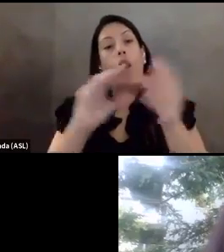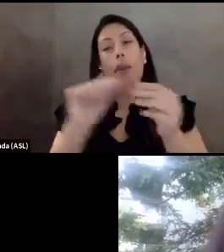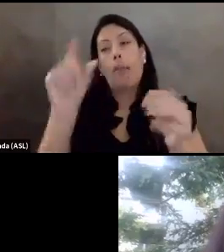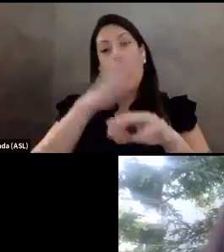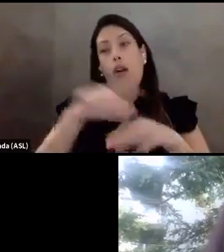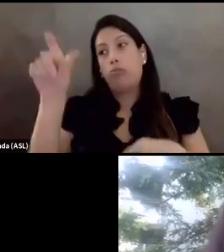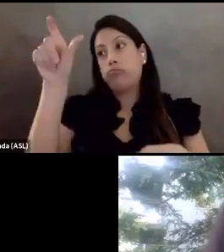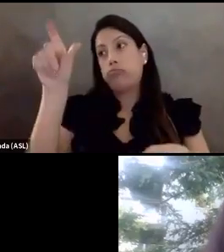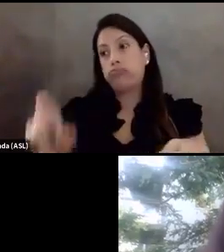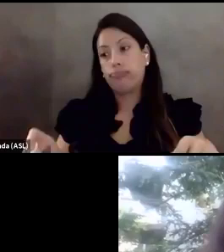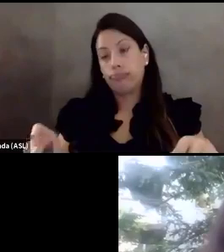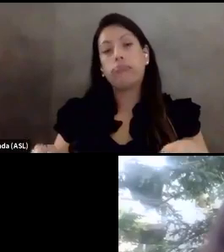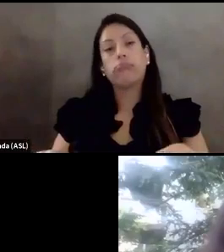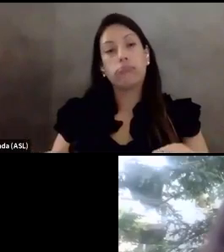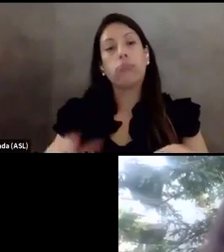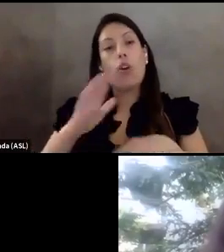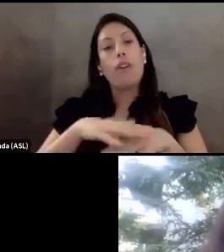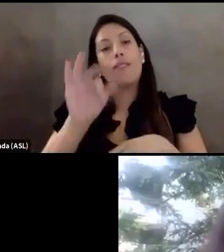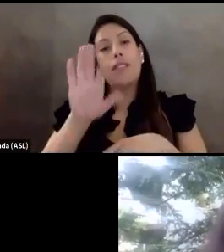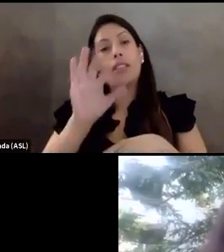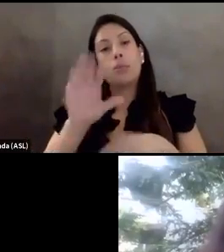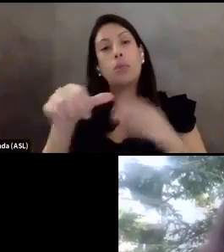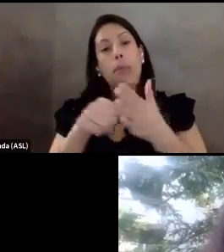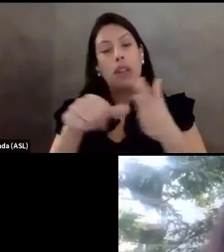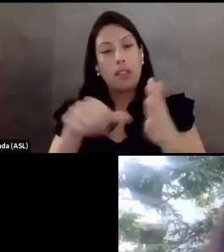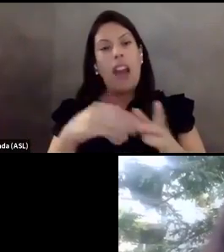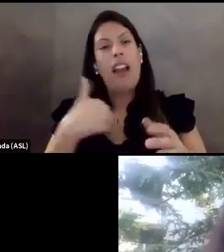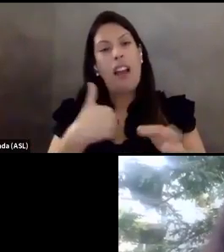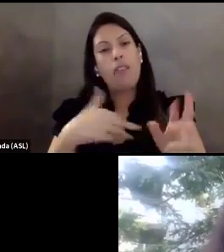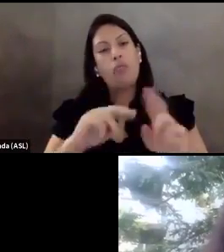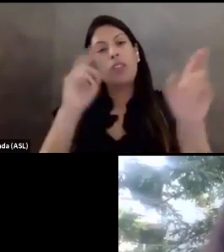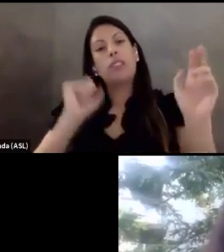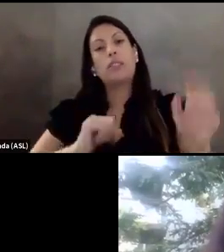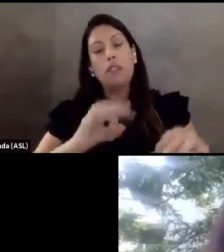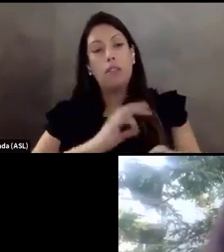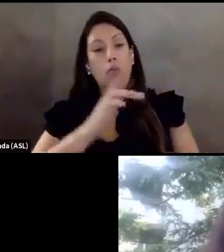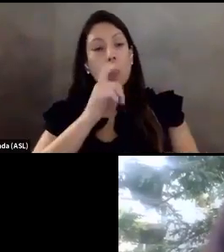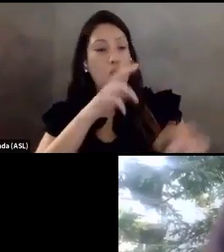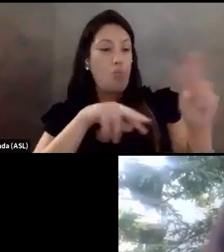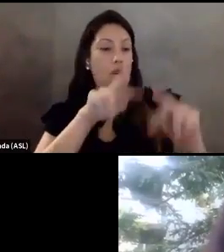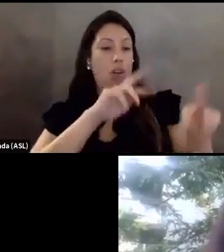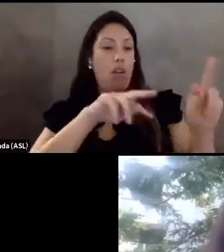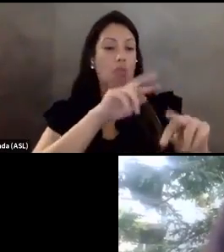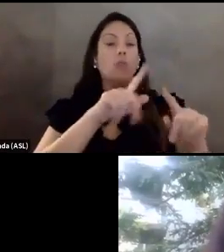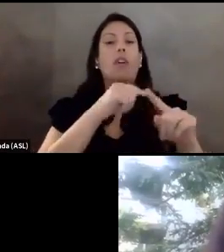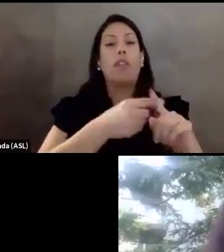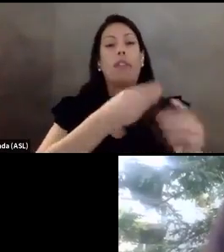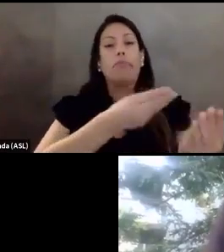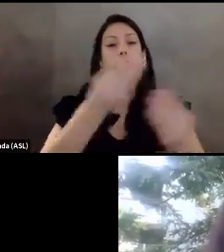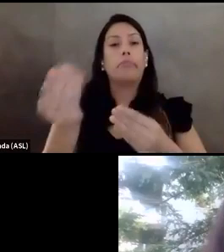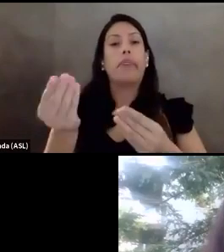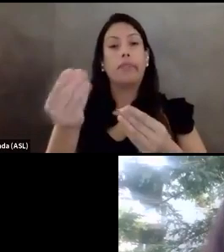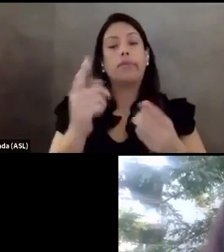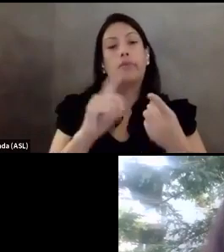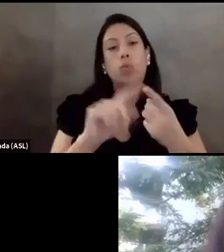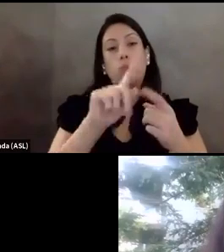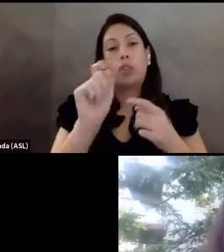And we have staff helping to gather those and pass them along. So without further ado, let's let me introduce Dr.